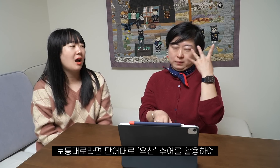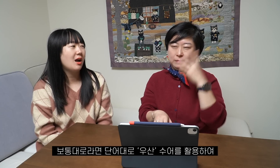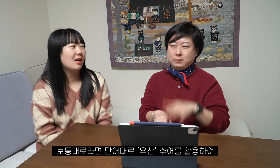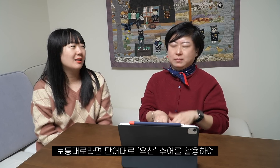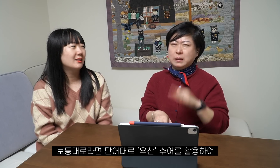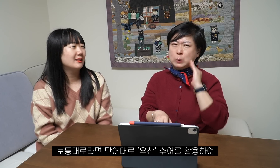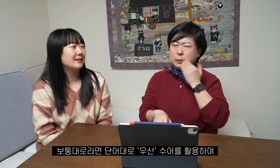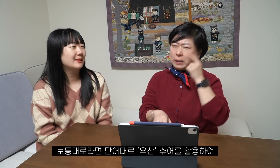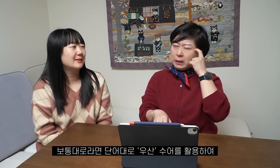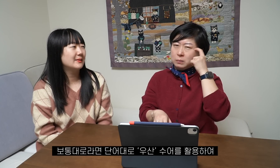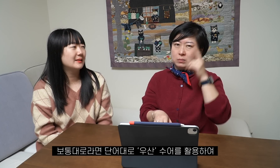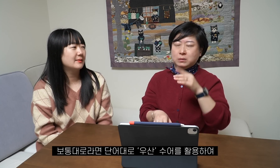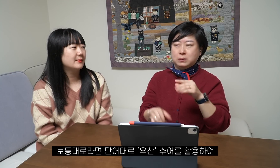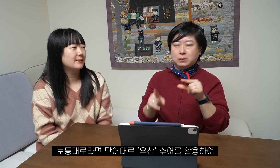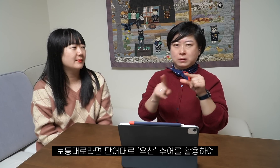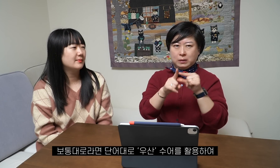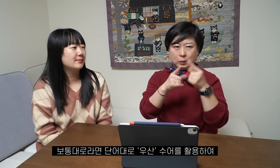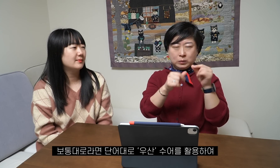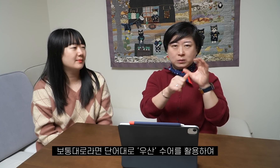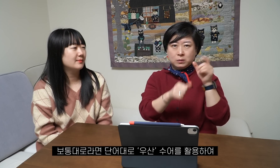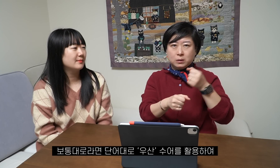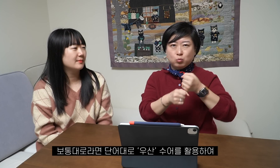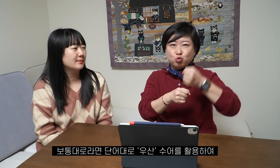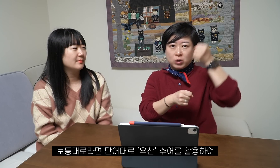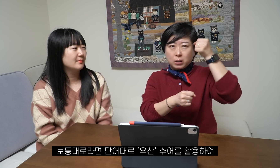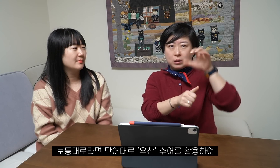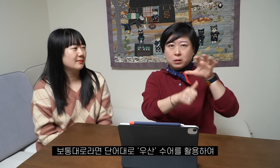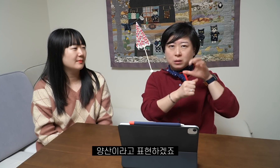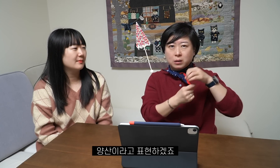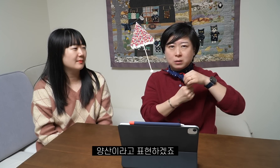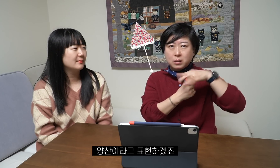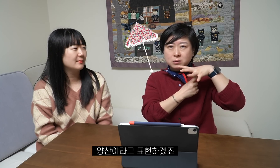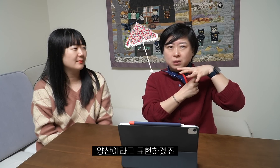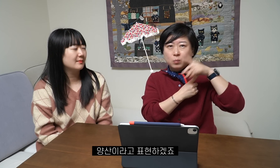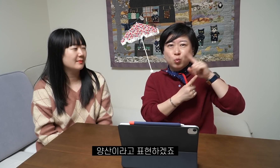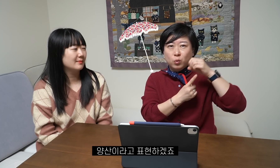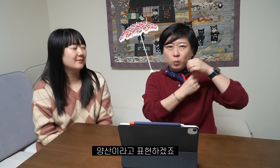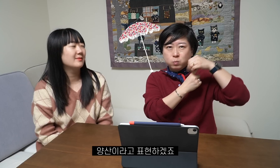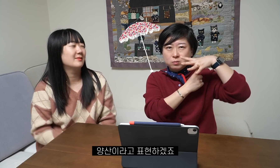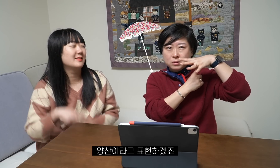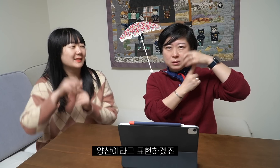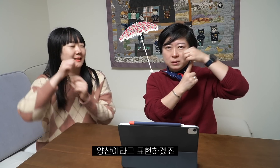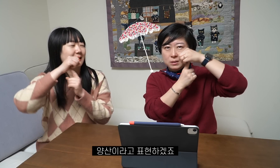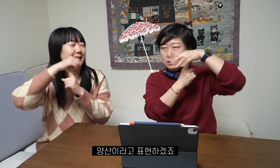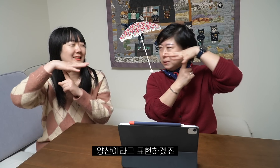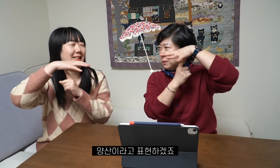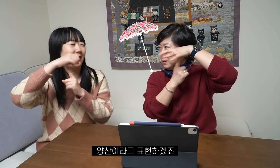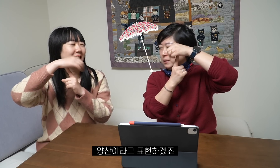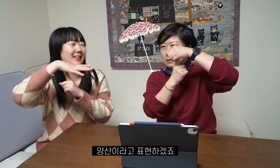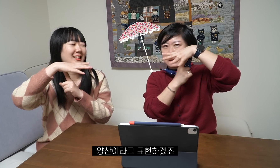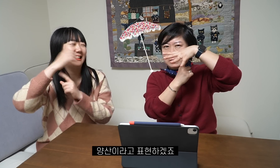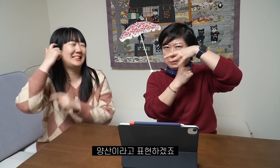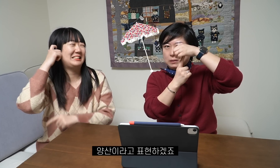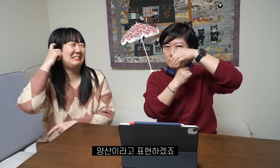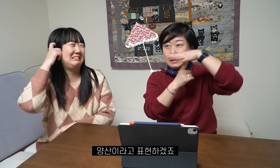As usual, it would be expressed as a mass production by using the sign language ‘umbrella’.